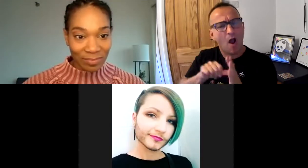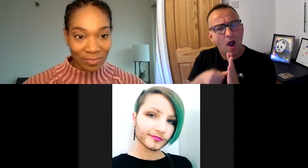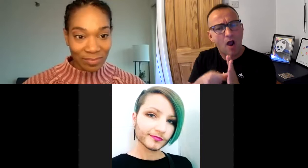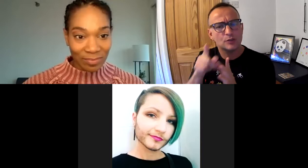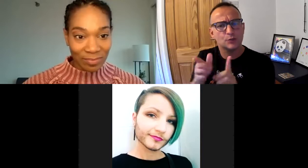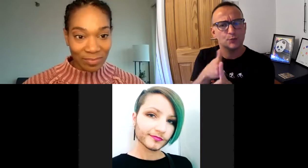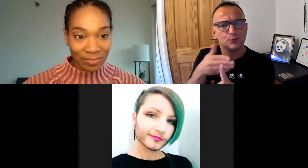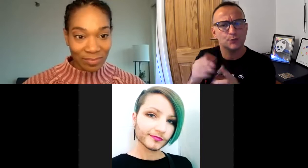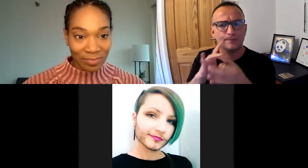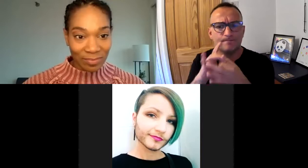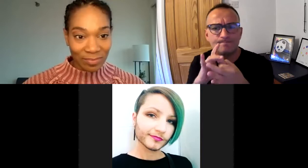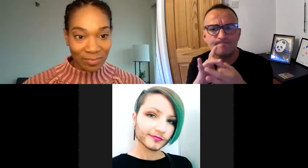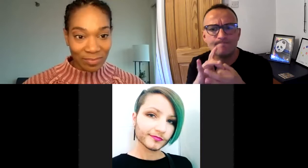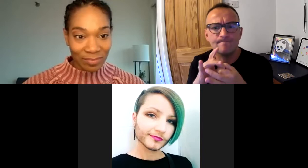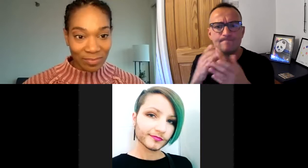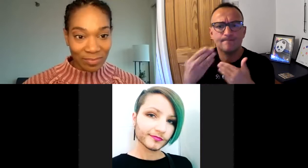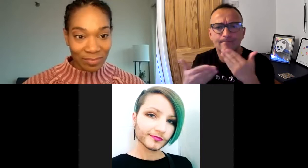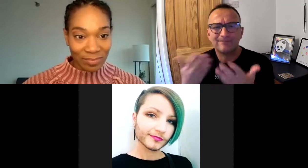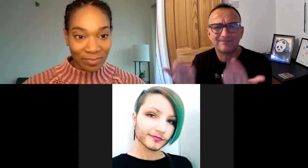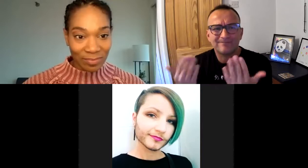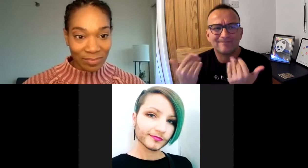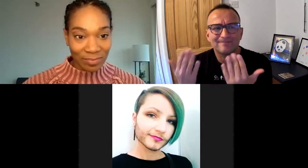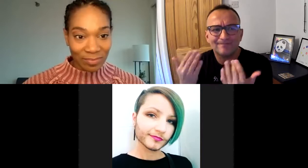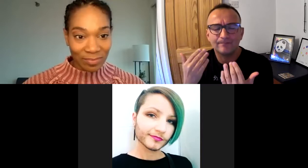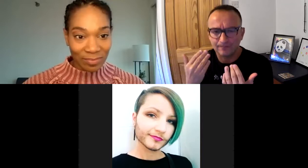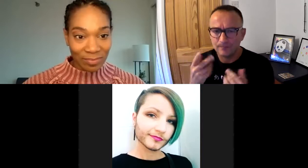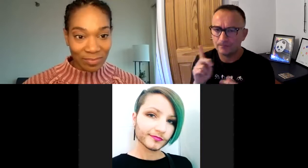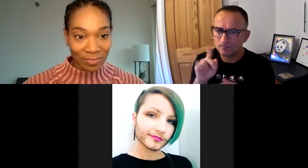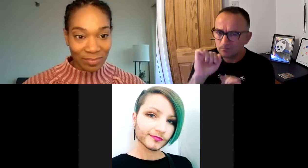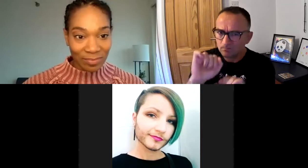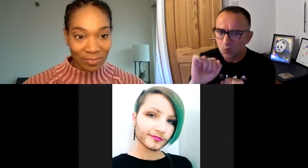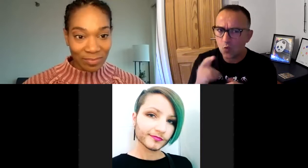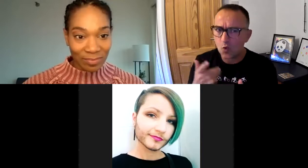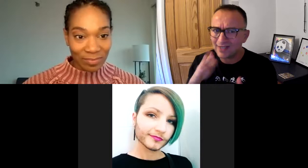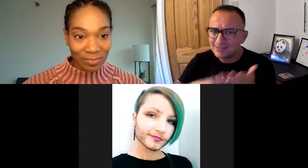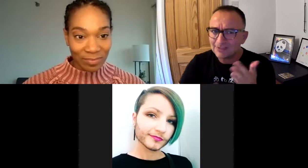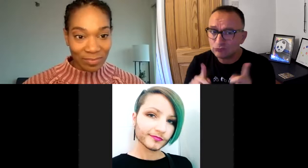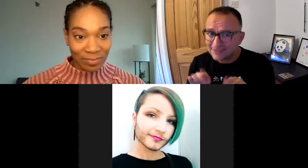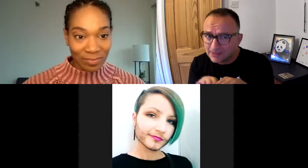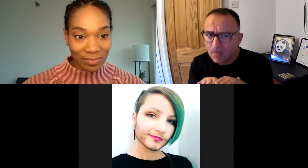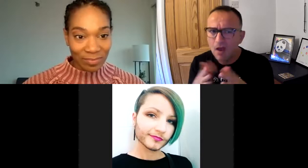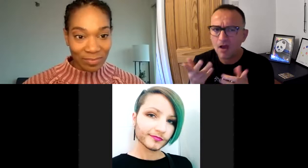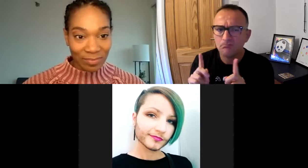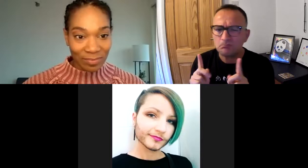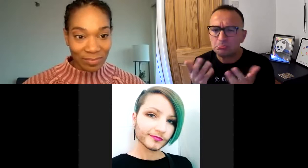you_have a similar experience or a different one. Thank you for sharing, I want to say with_the